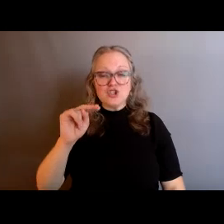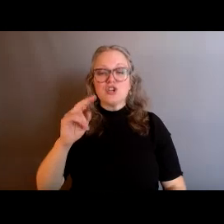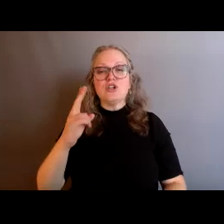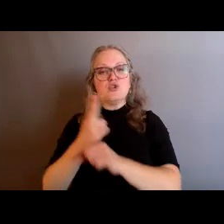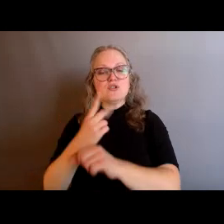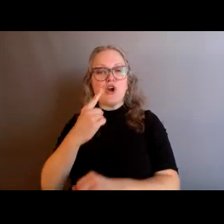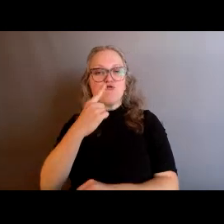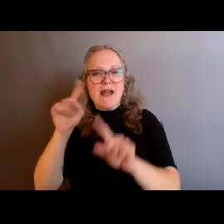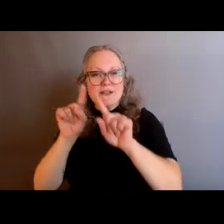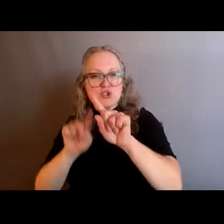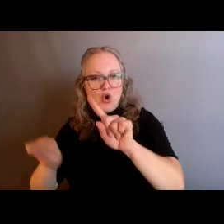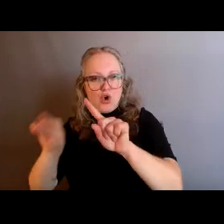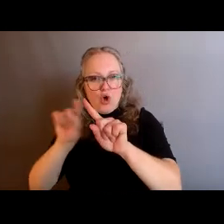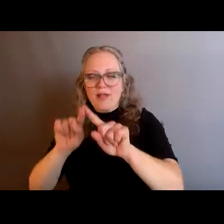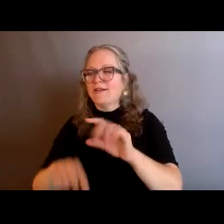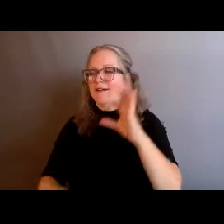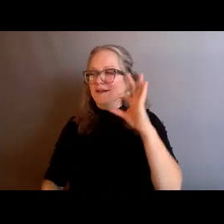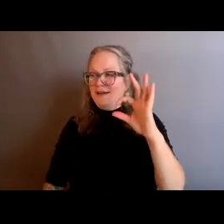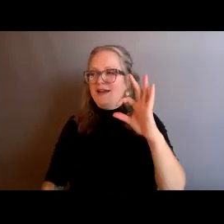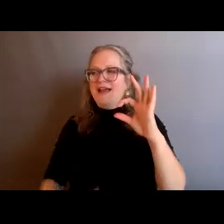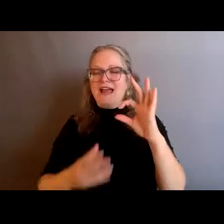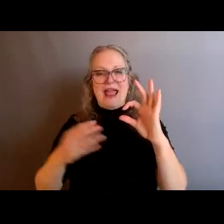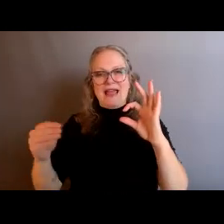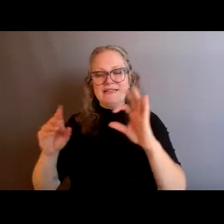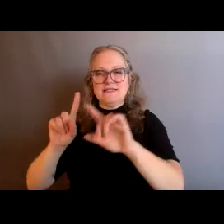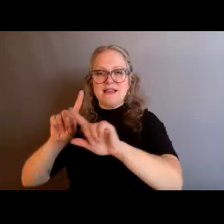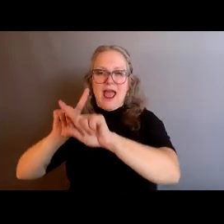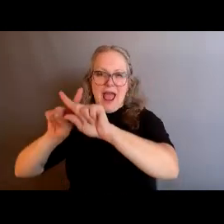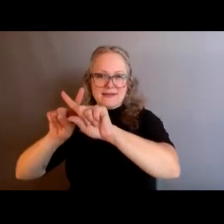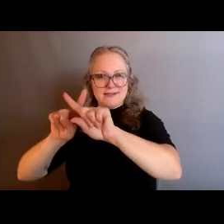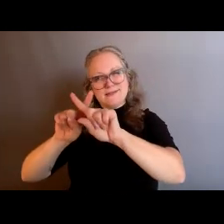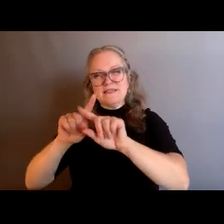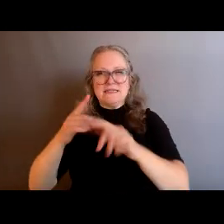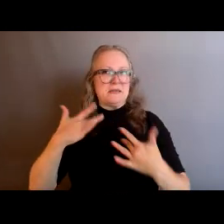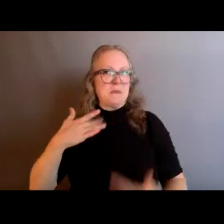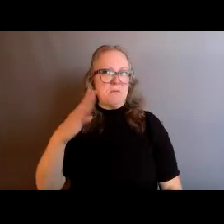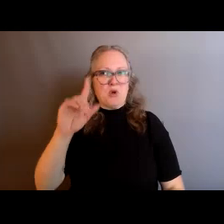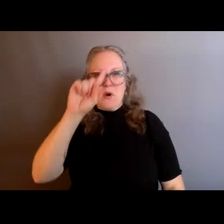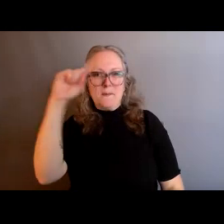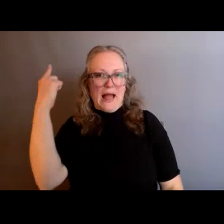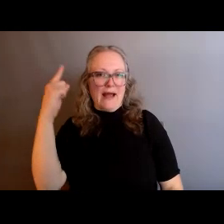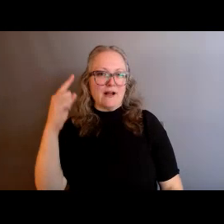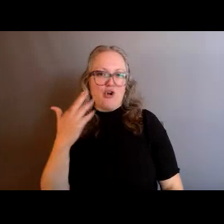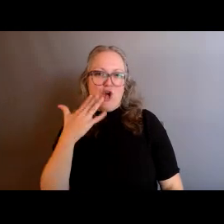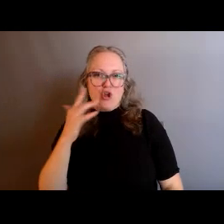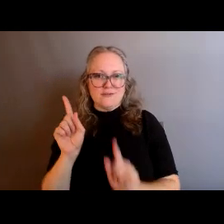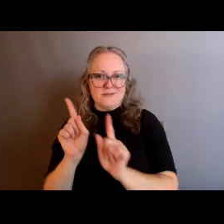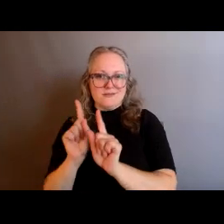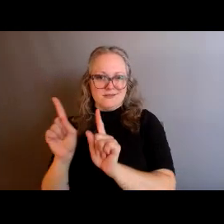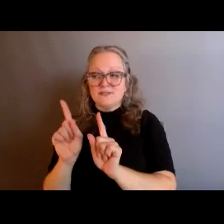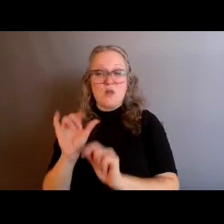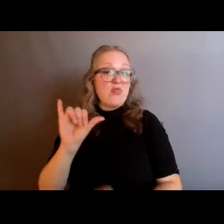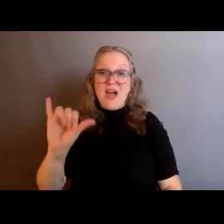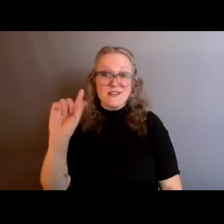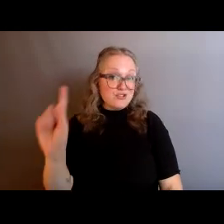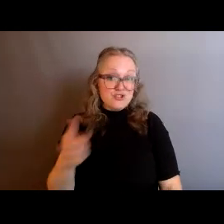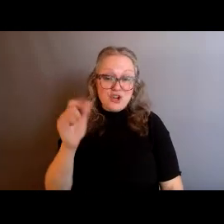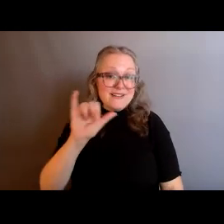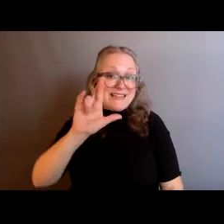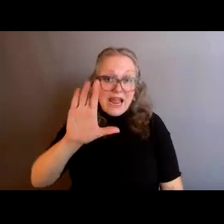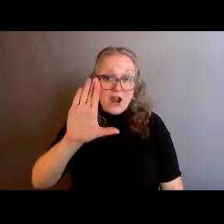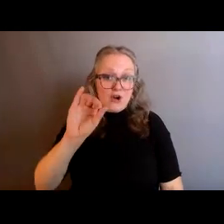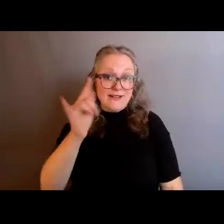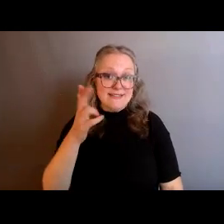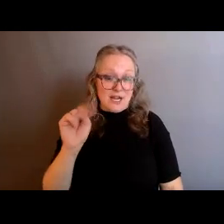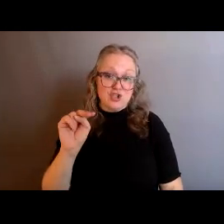Ax in blue or black? All that is is you're doing air conduction testing with the right and left